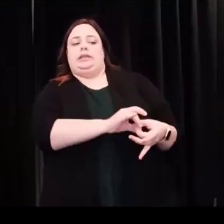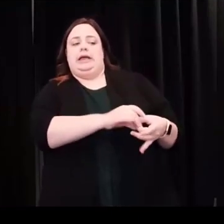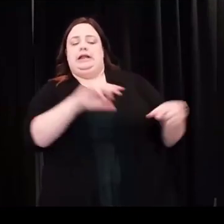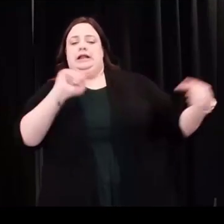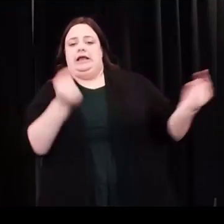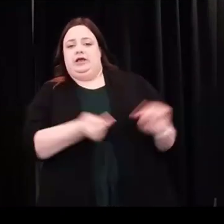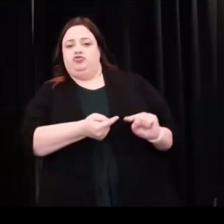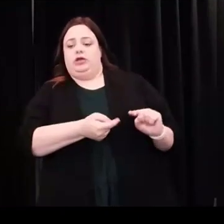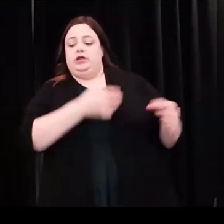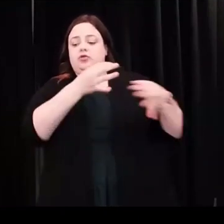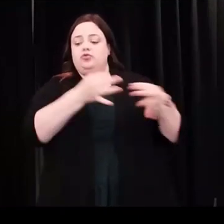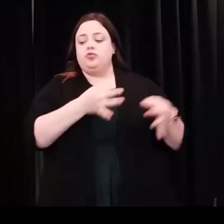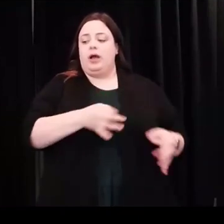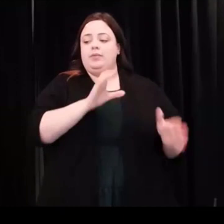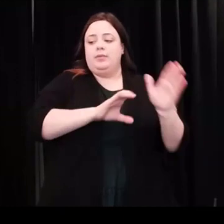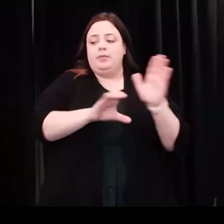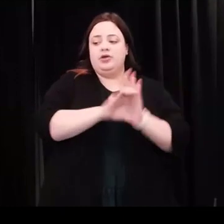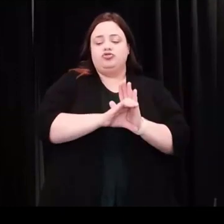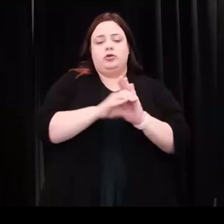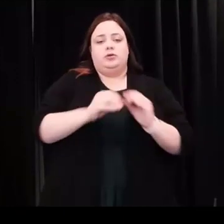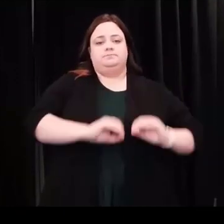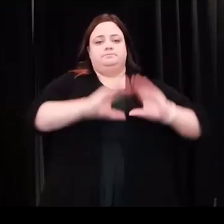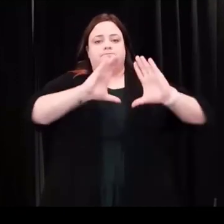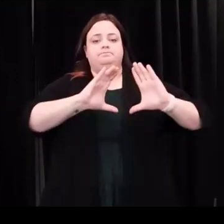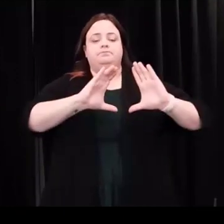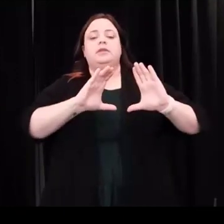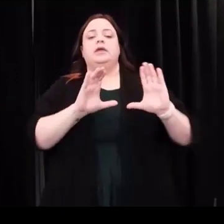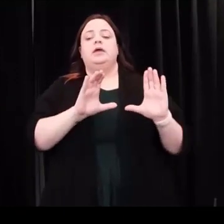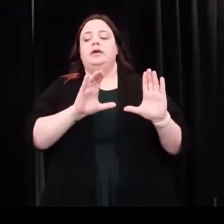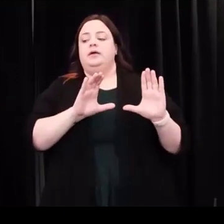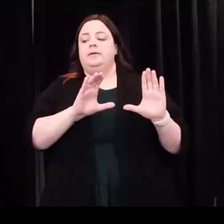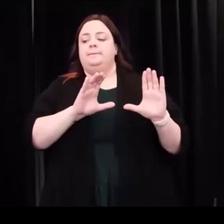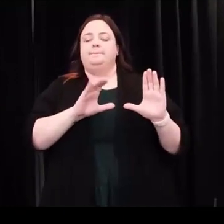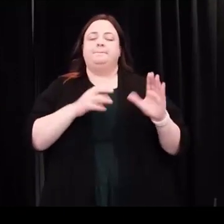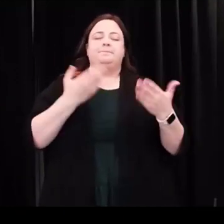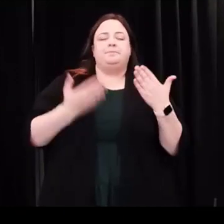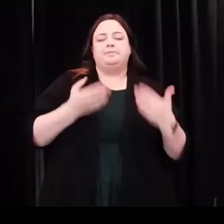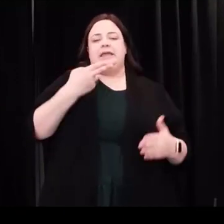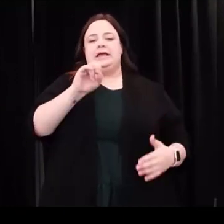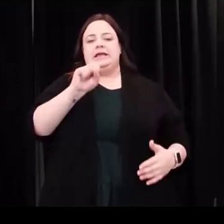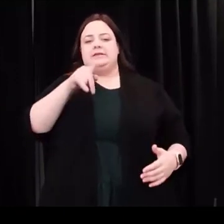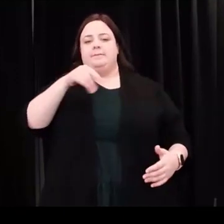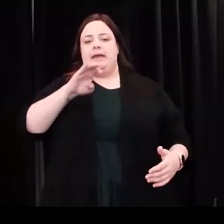and to describe the picture that appears for you this is a possibly Hispanic male with salt and